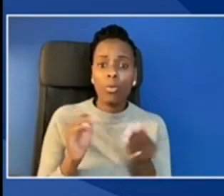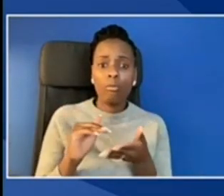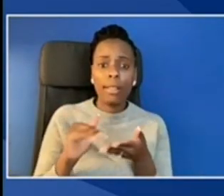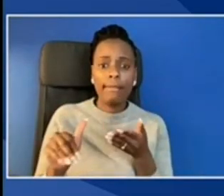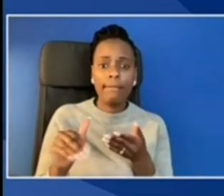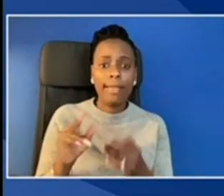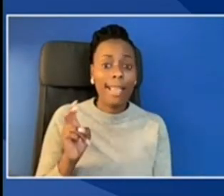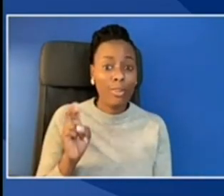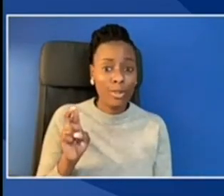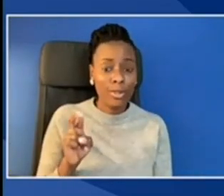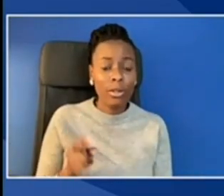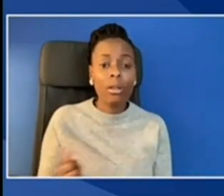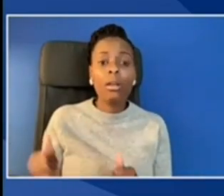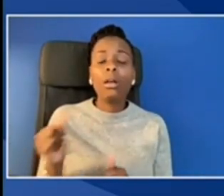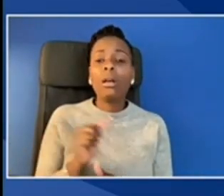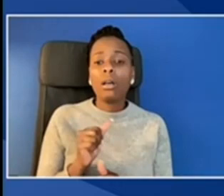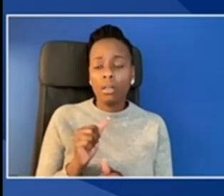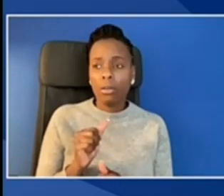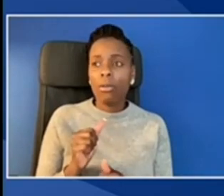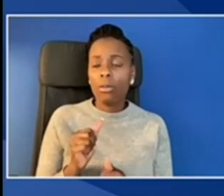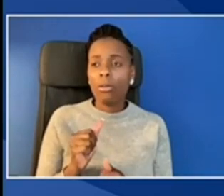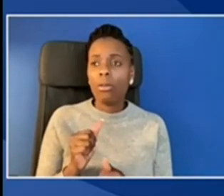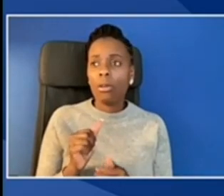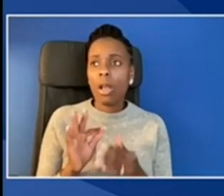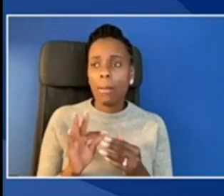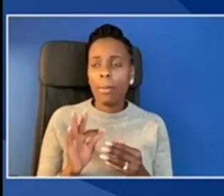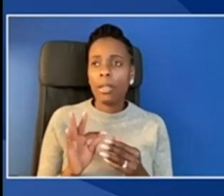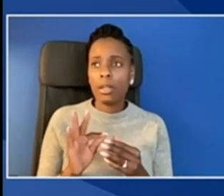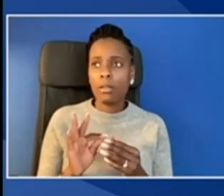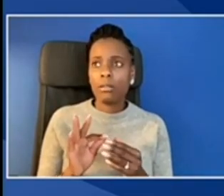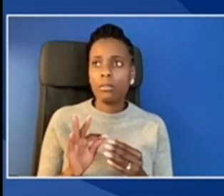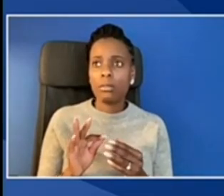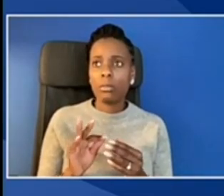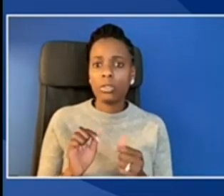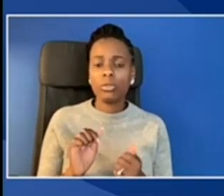circle back on a comment made was about a lot of borrowers are receiving their